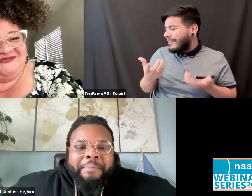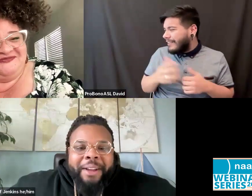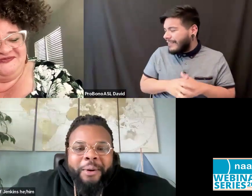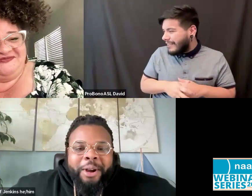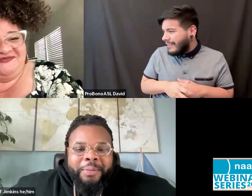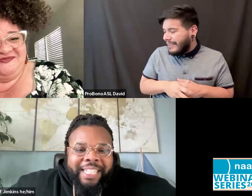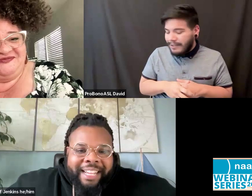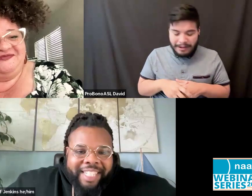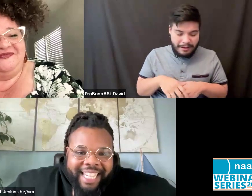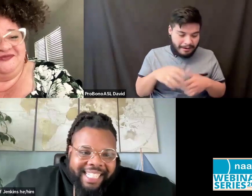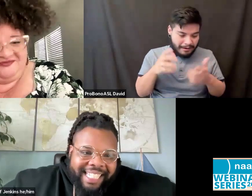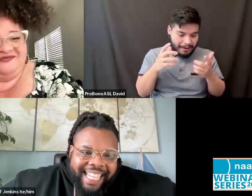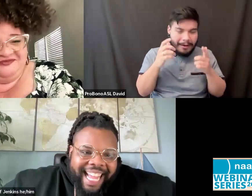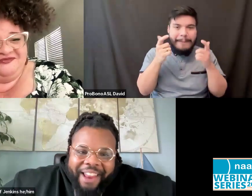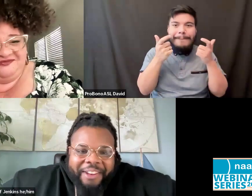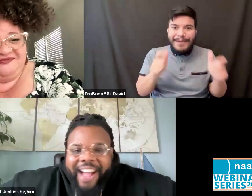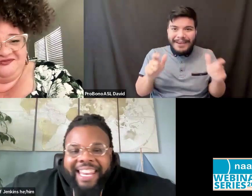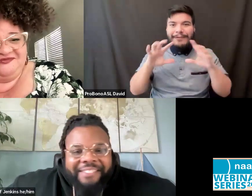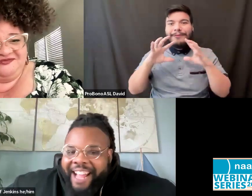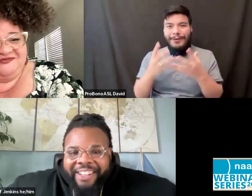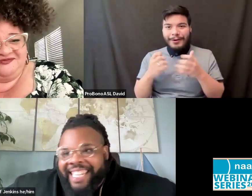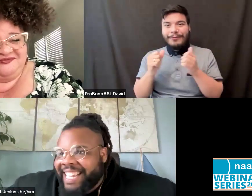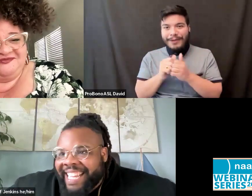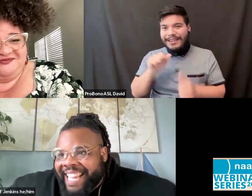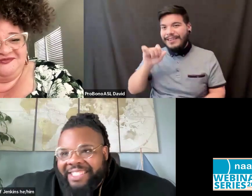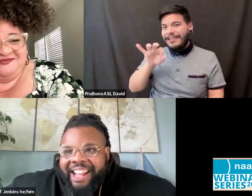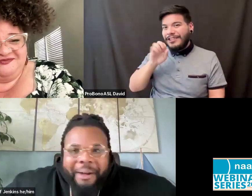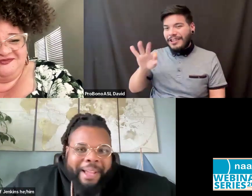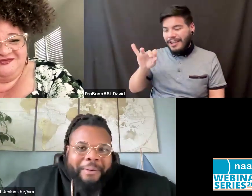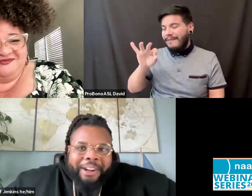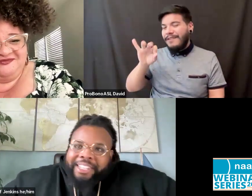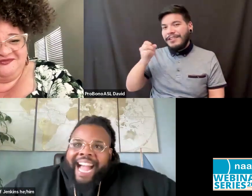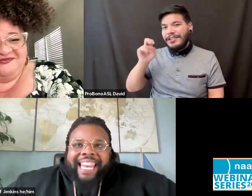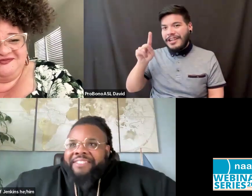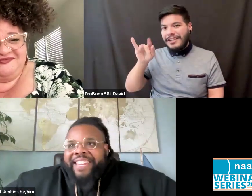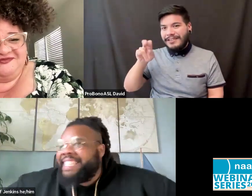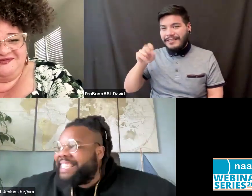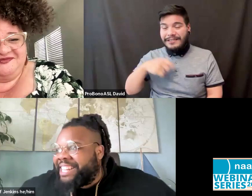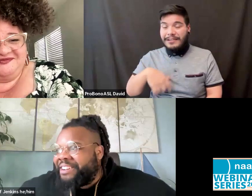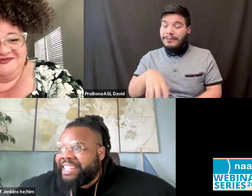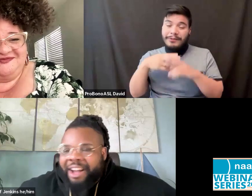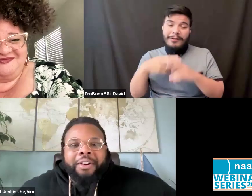Big World with Jeff G gets I don't know. I love that one. It was called Big World. I loved it. So far.